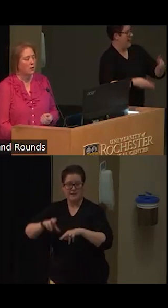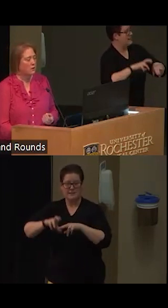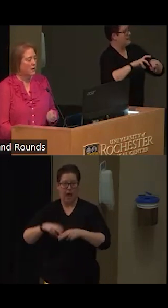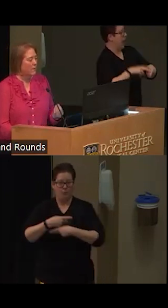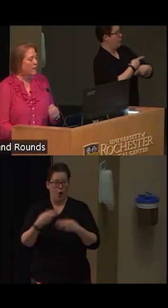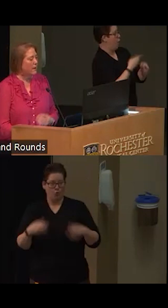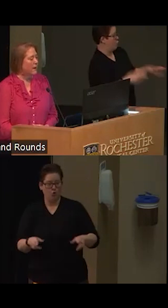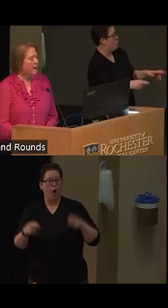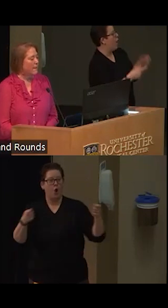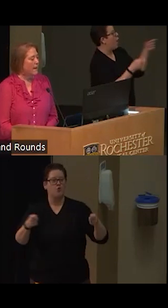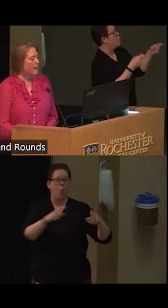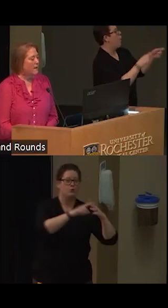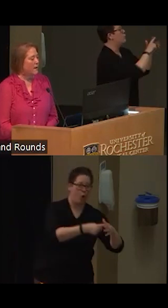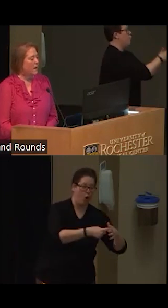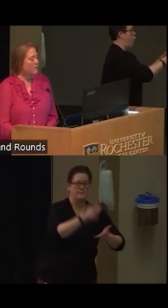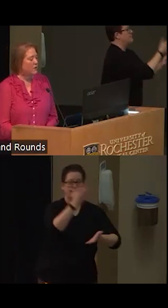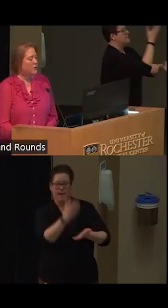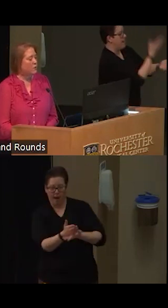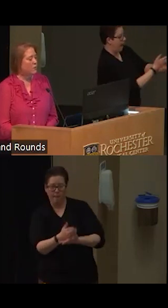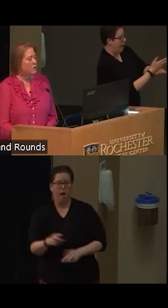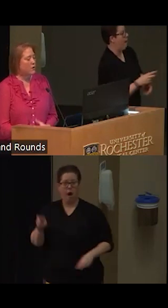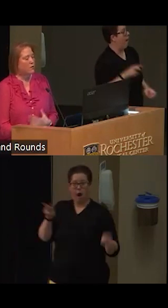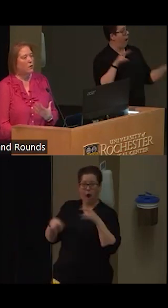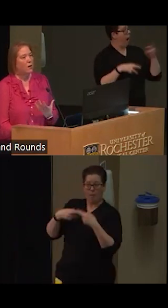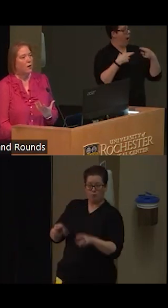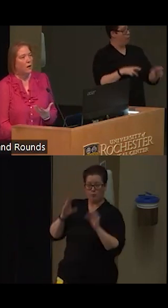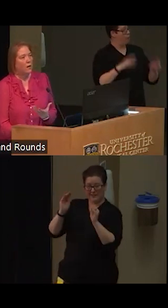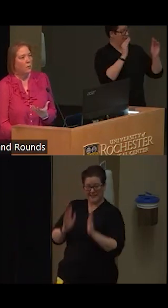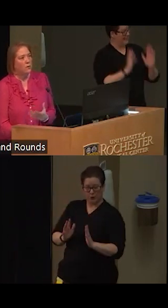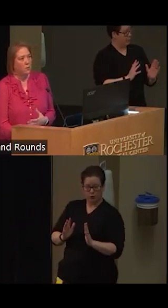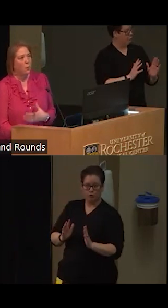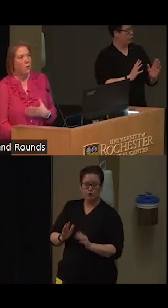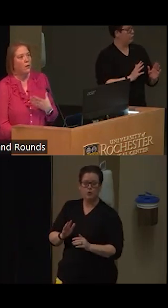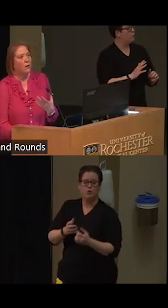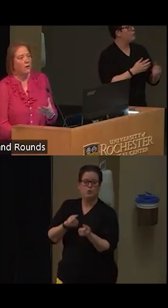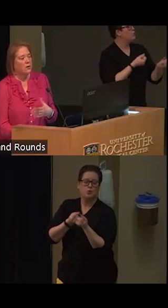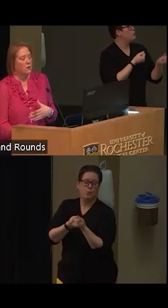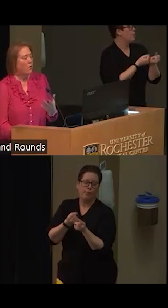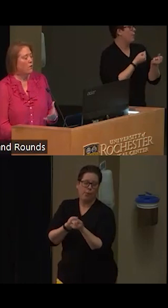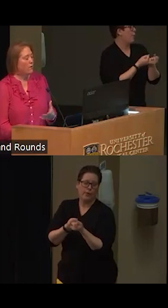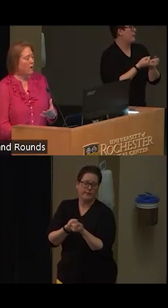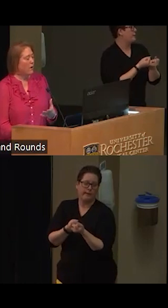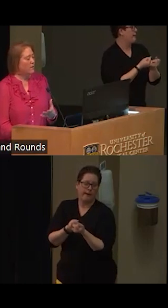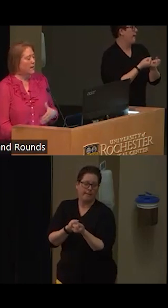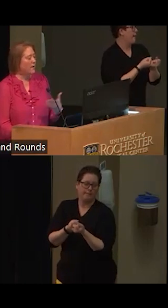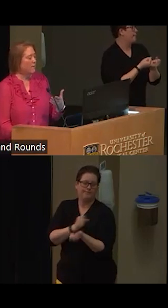the start and stop it and then the observation room instructor was support a supportive staff